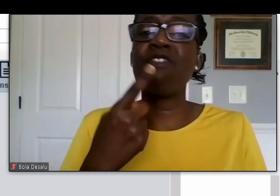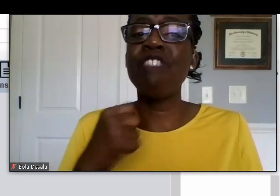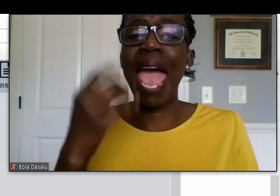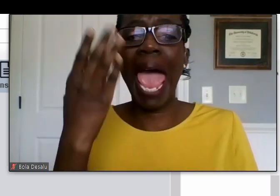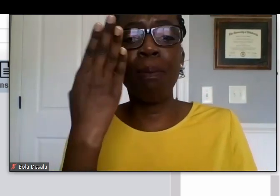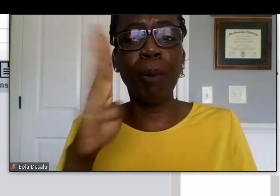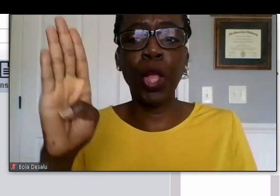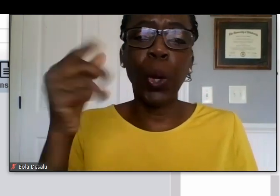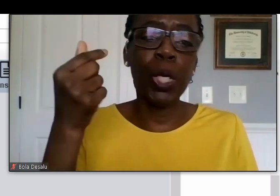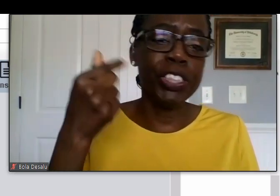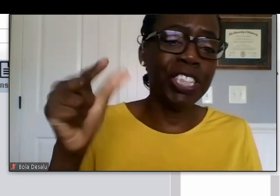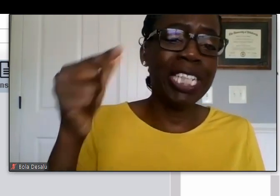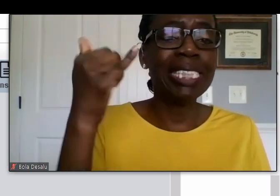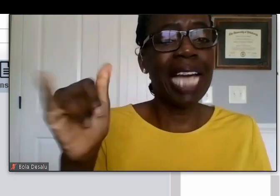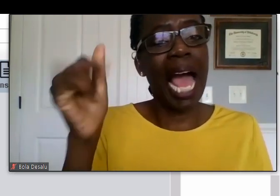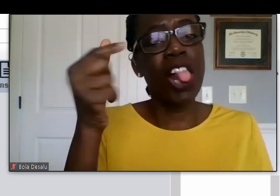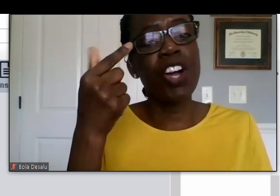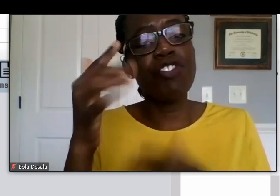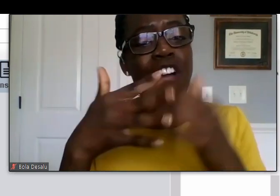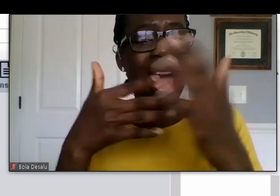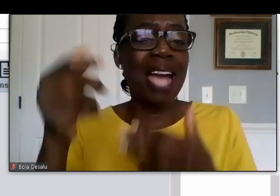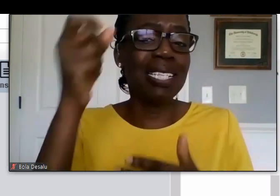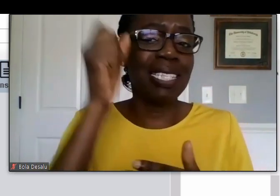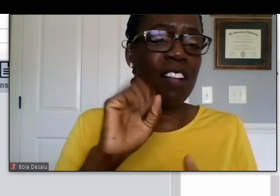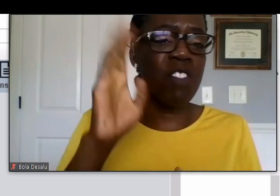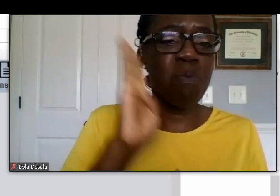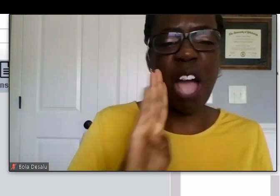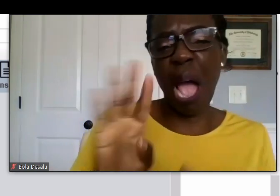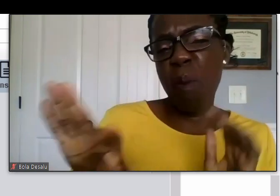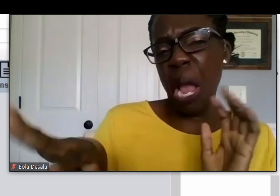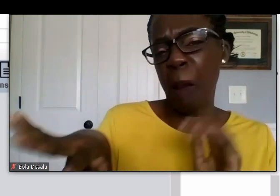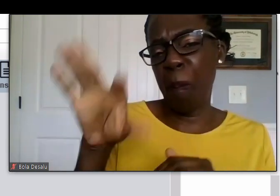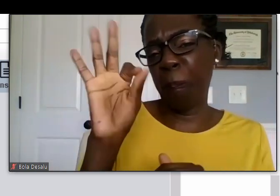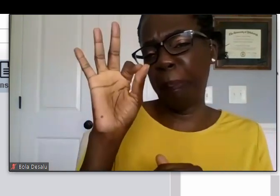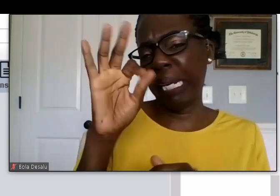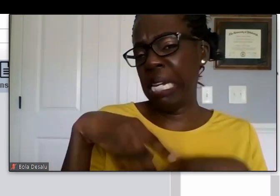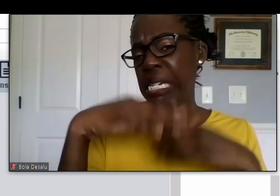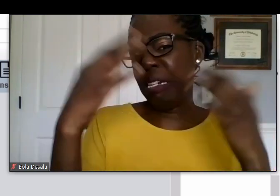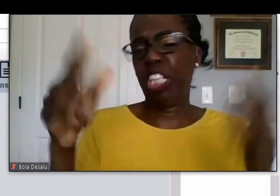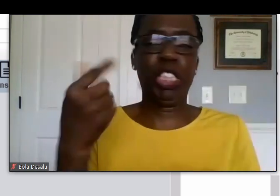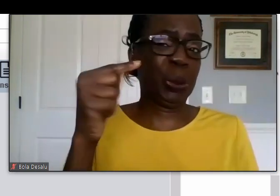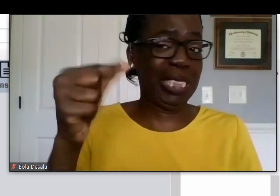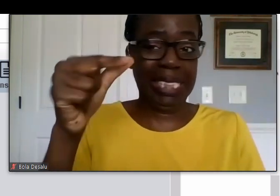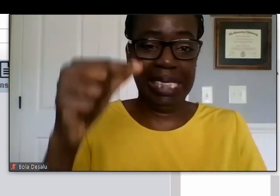options here - black, white, red, gray, green, yellow.